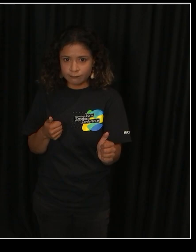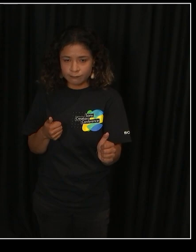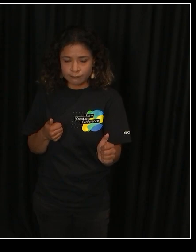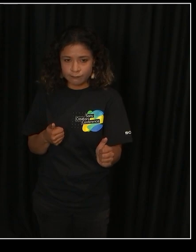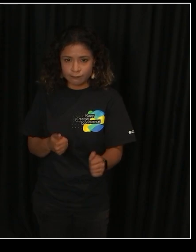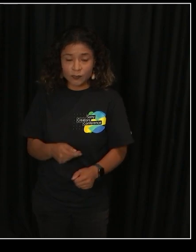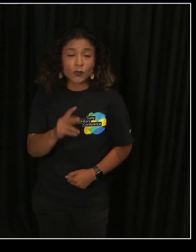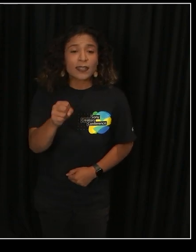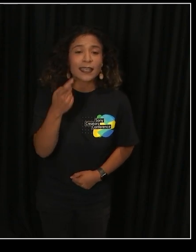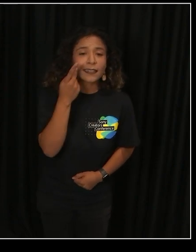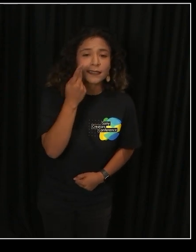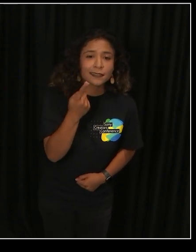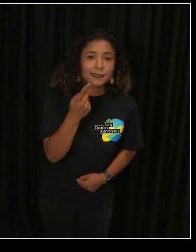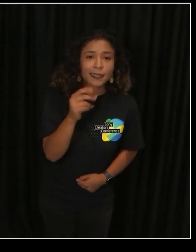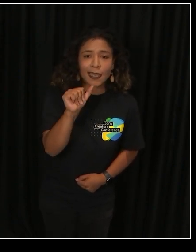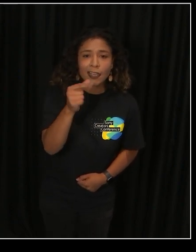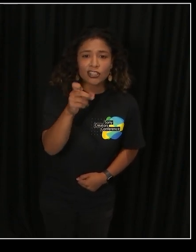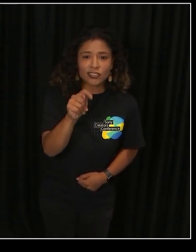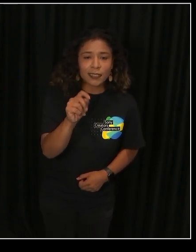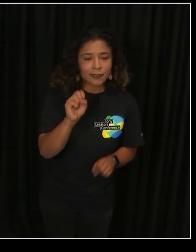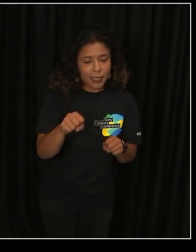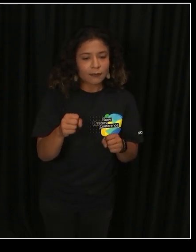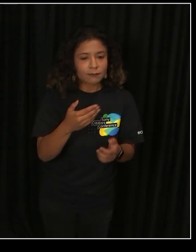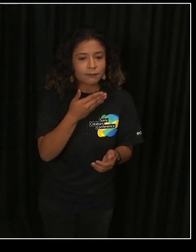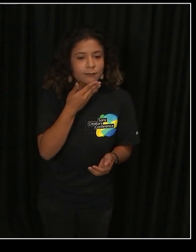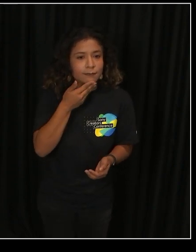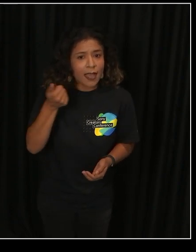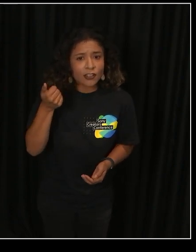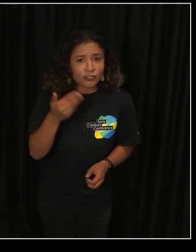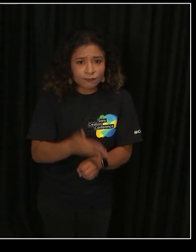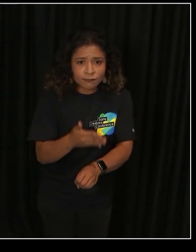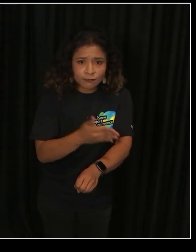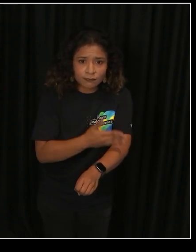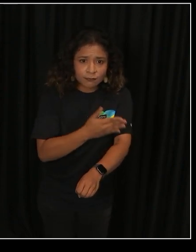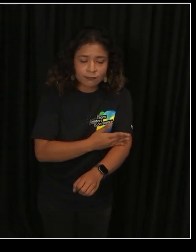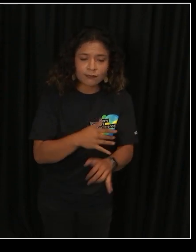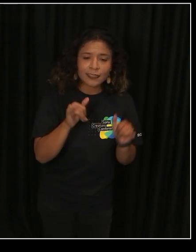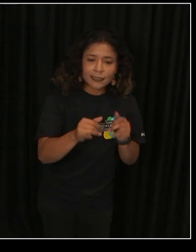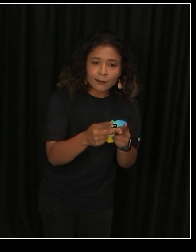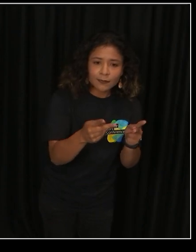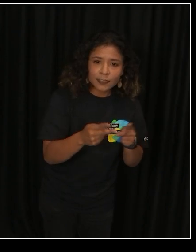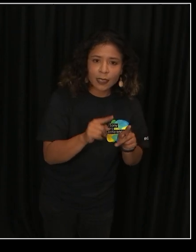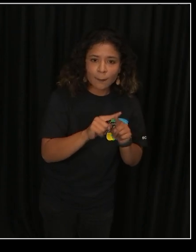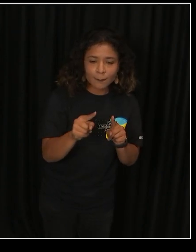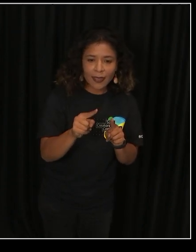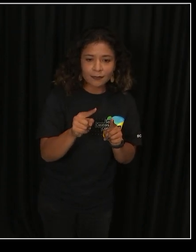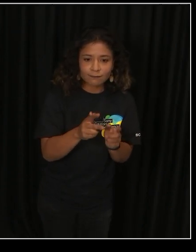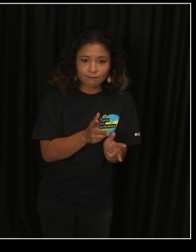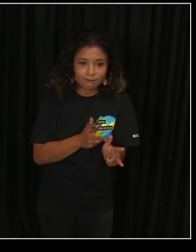So you can see the agents were able to do much better. They not only held their position, they gained a position in that starts.